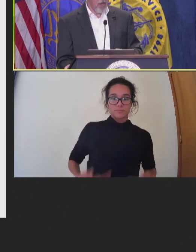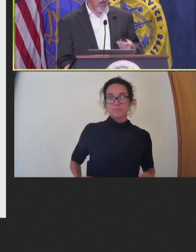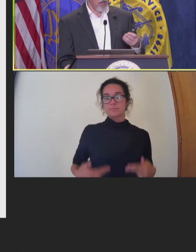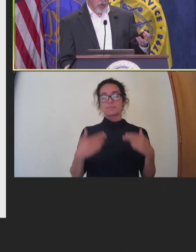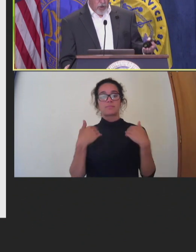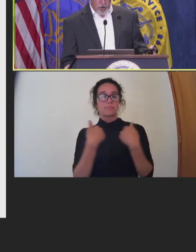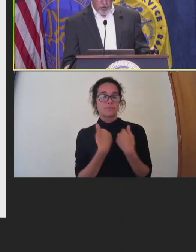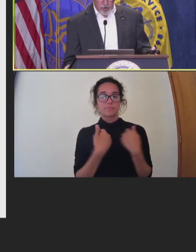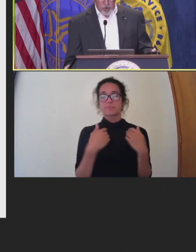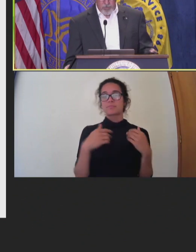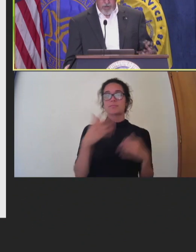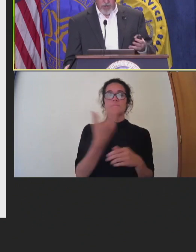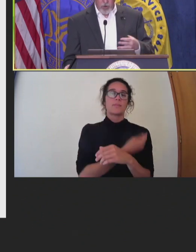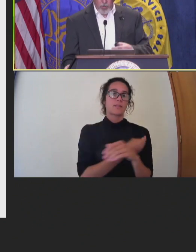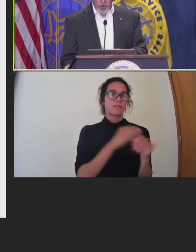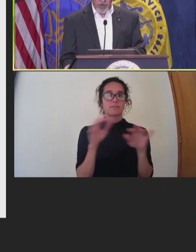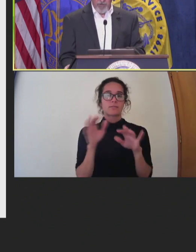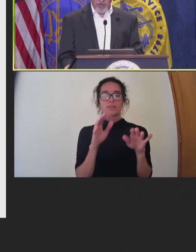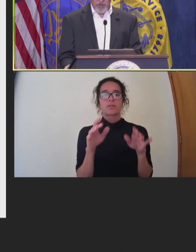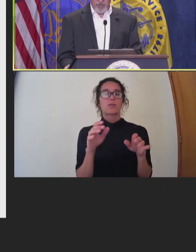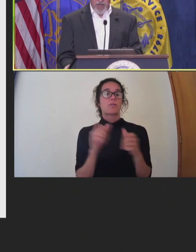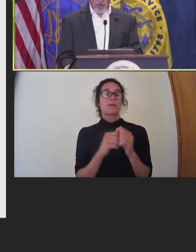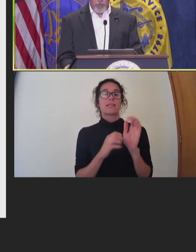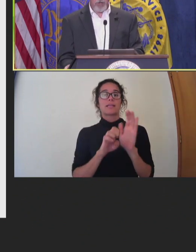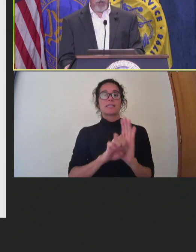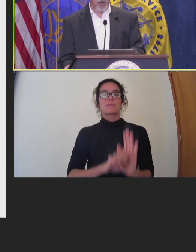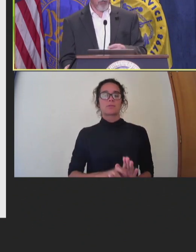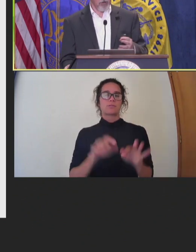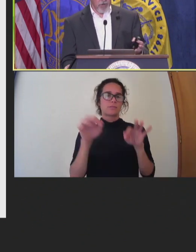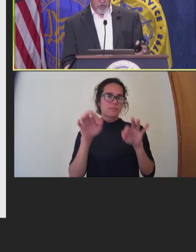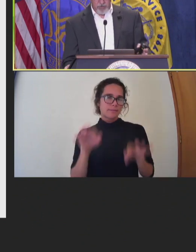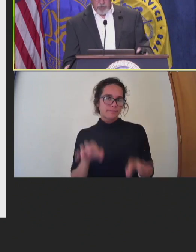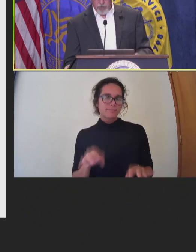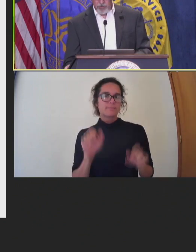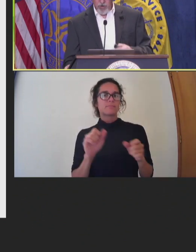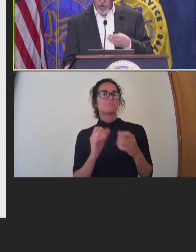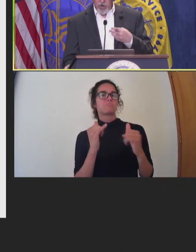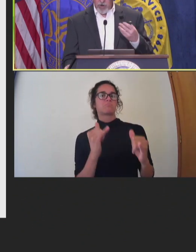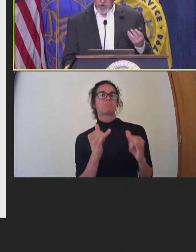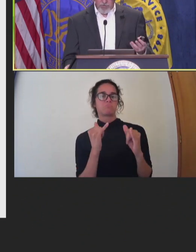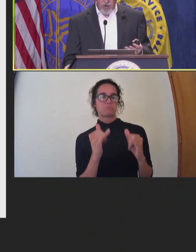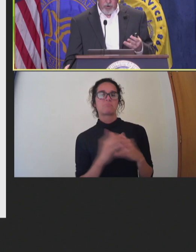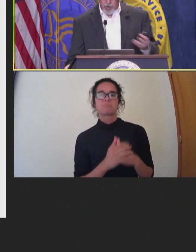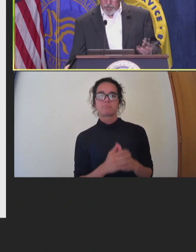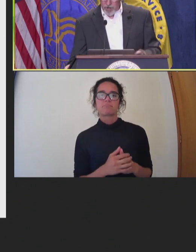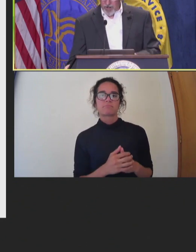In the longer term, incorporating vaccine value education in middle schools in their curricula, if